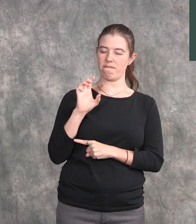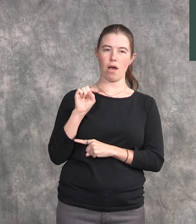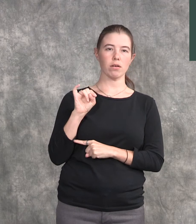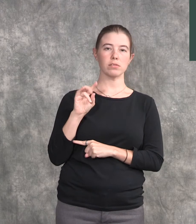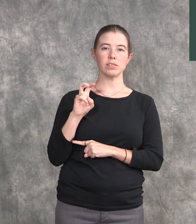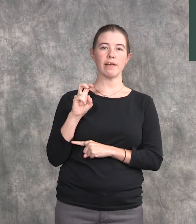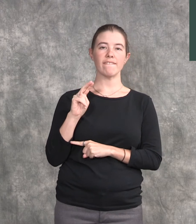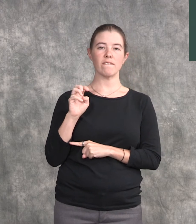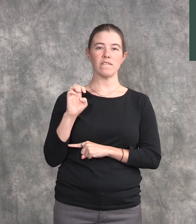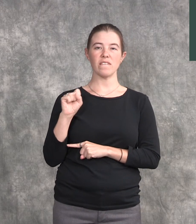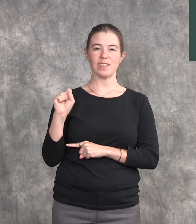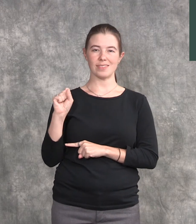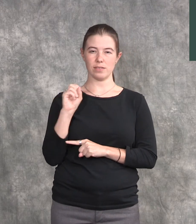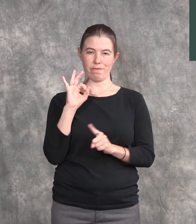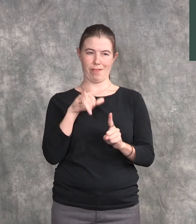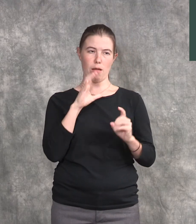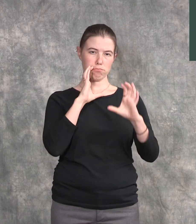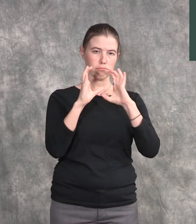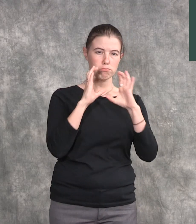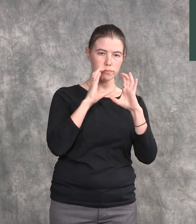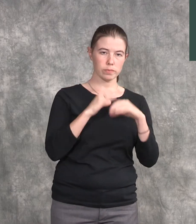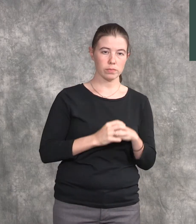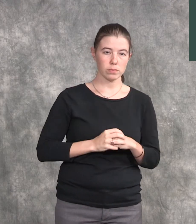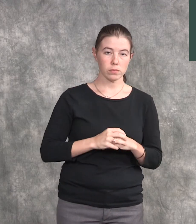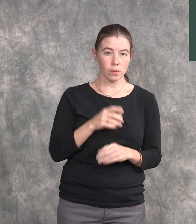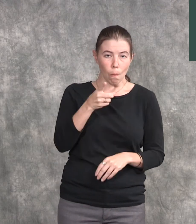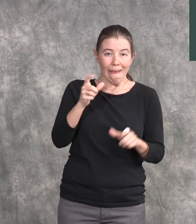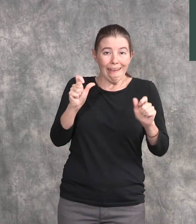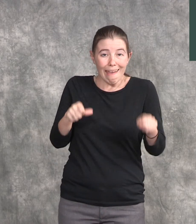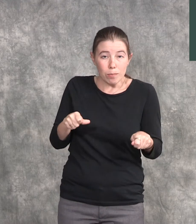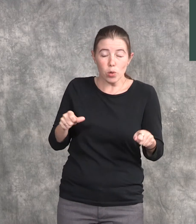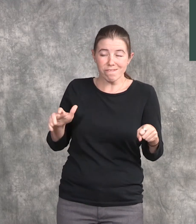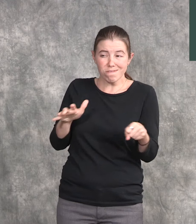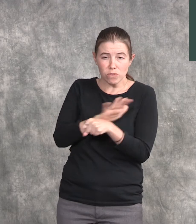is the effectiveness of the communication.